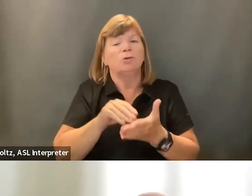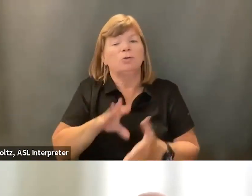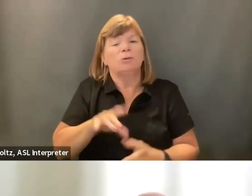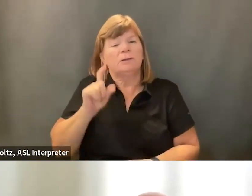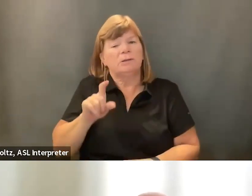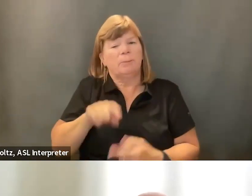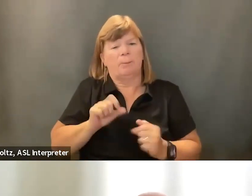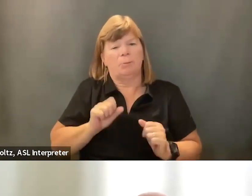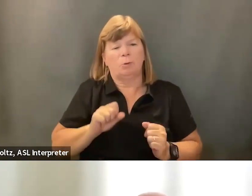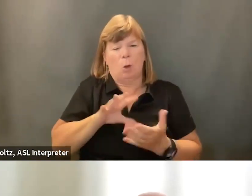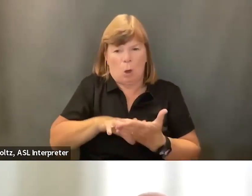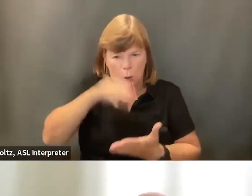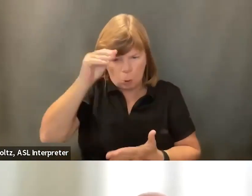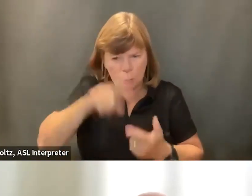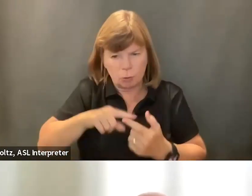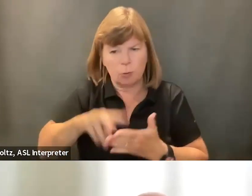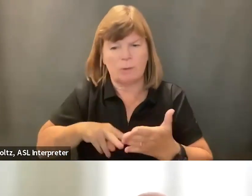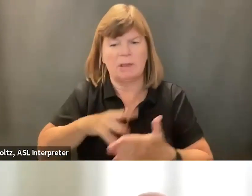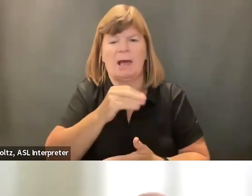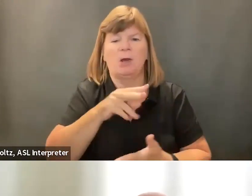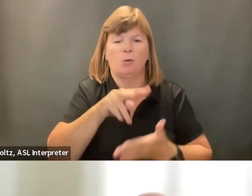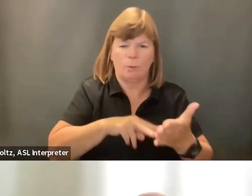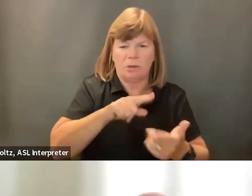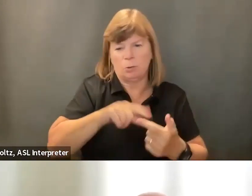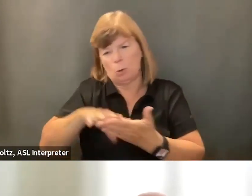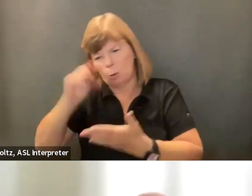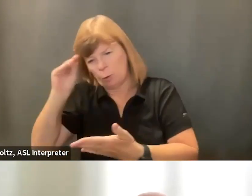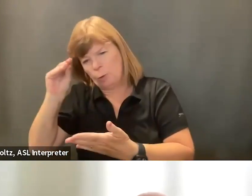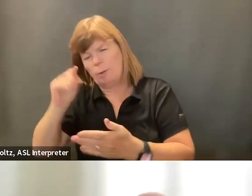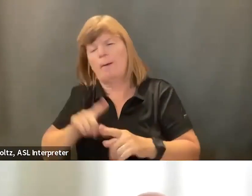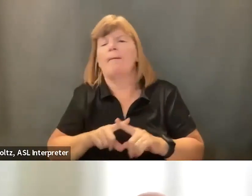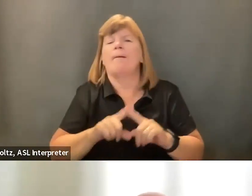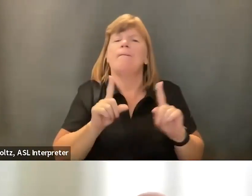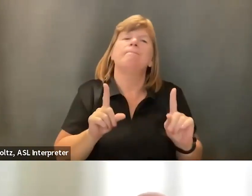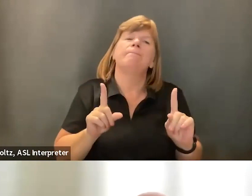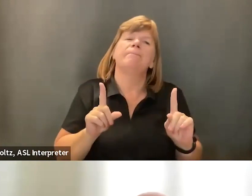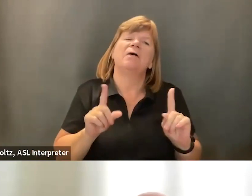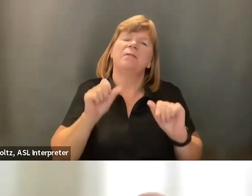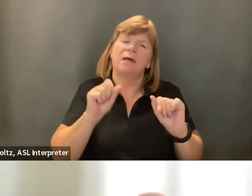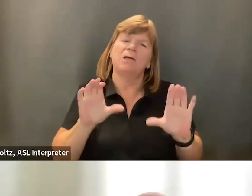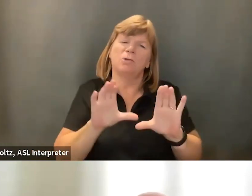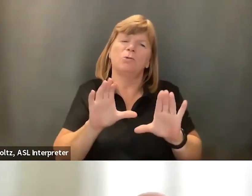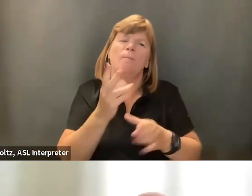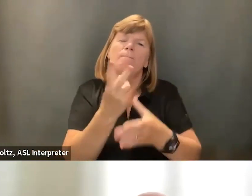learn to read and read to learn however they need to they can be doing both right from the beginning